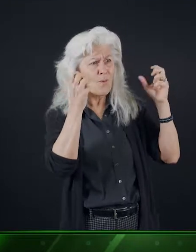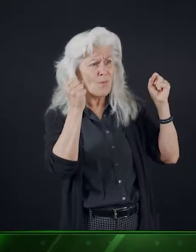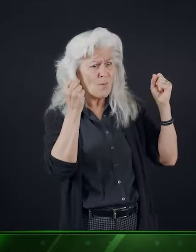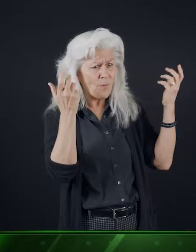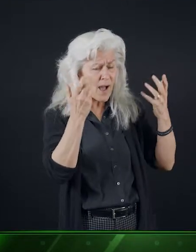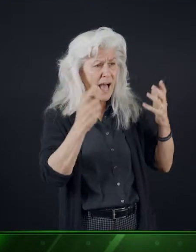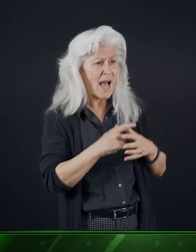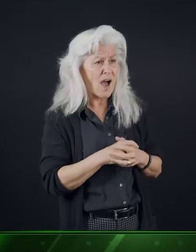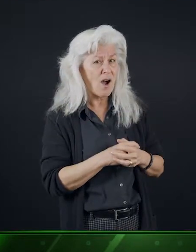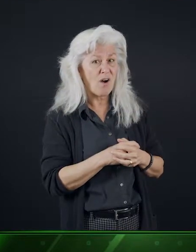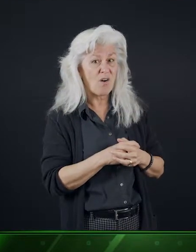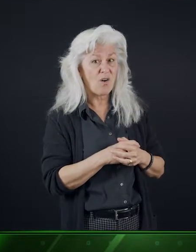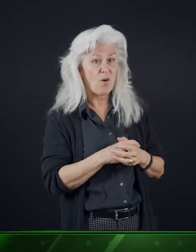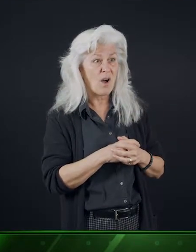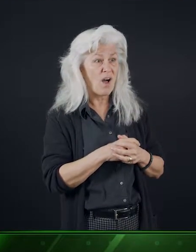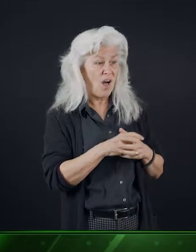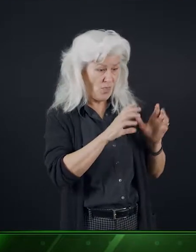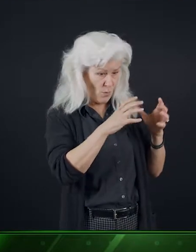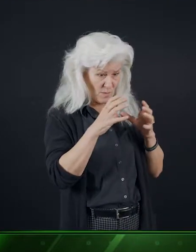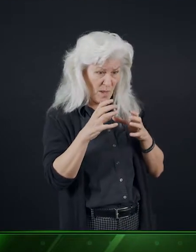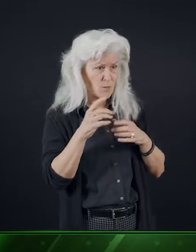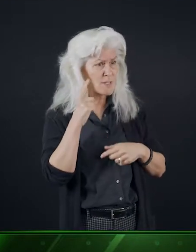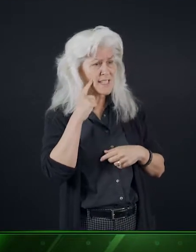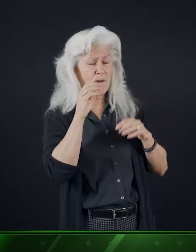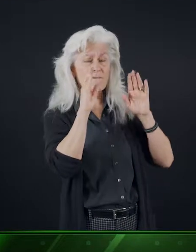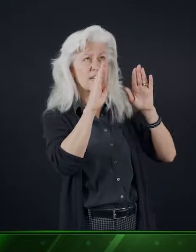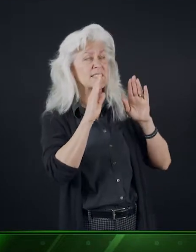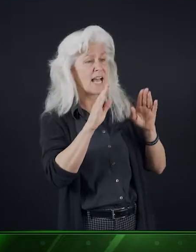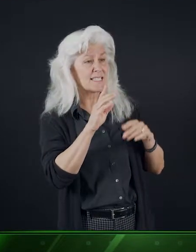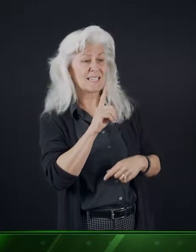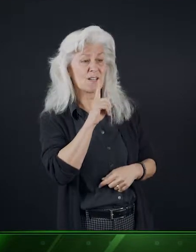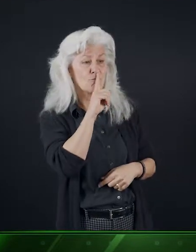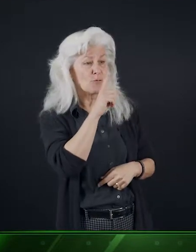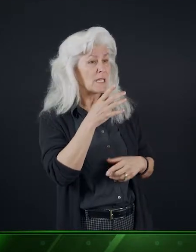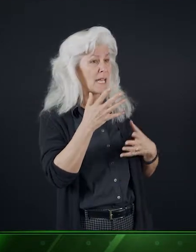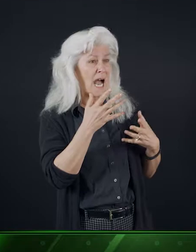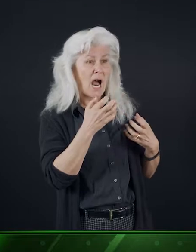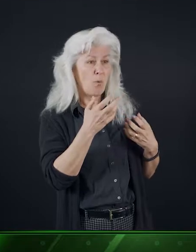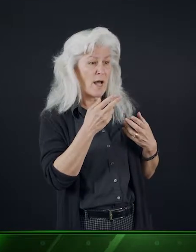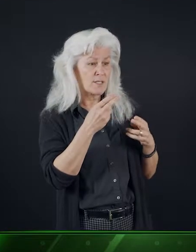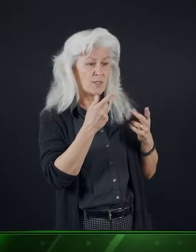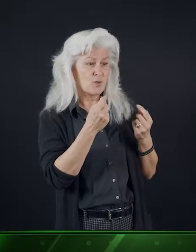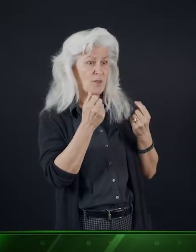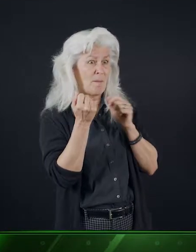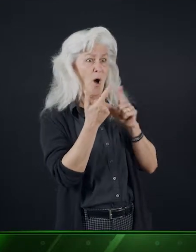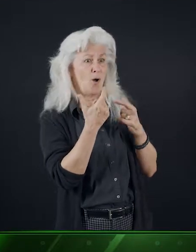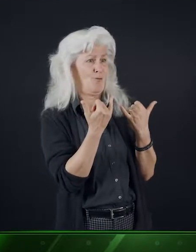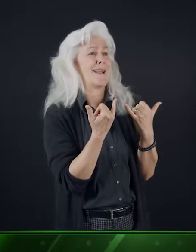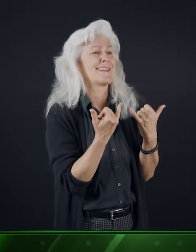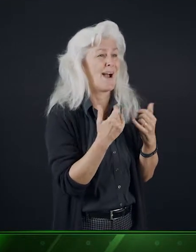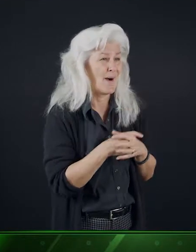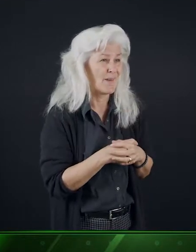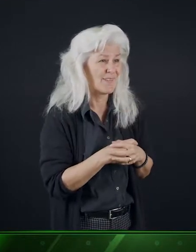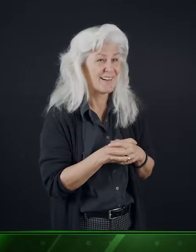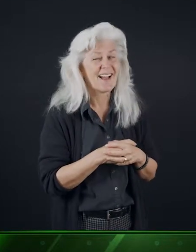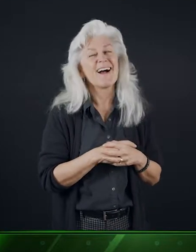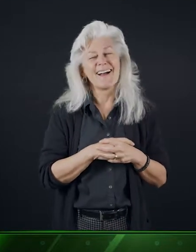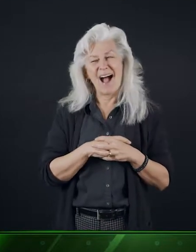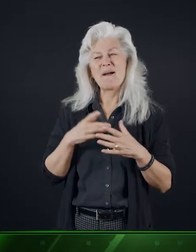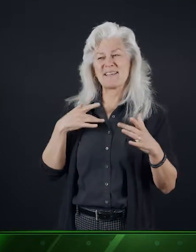Every one of these modules sounds super cool, and honestly, I just want to do them all right now. It's super exciting to hear you say that.